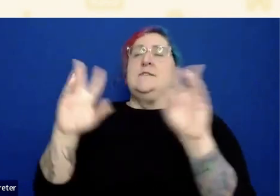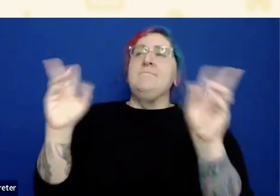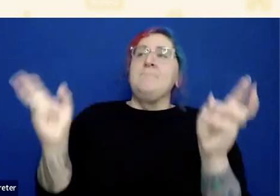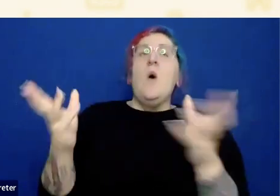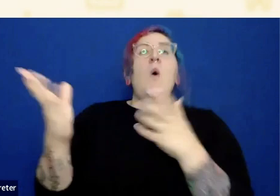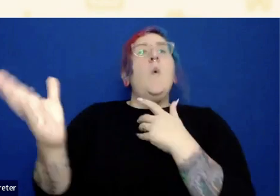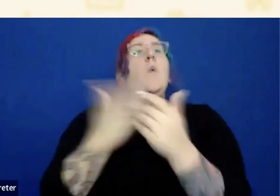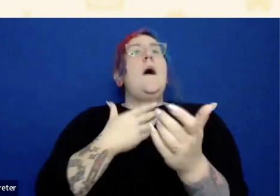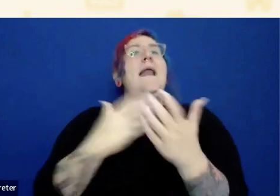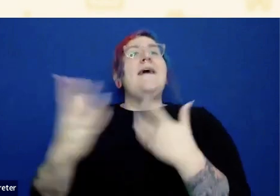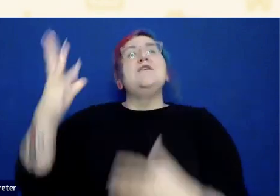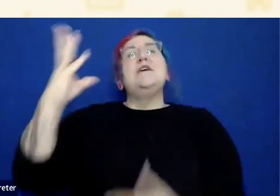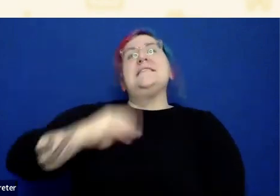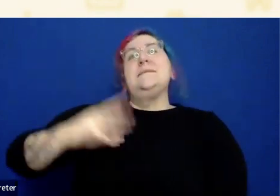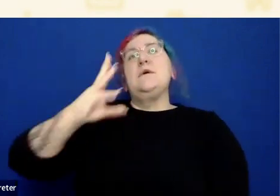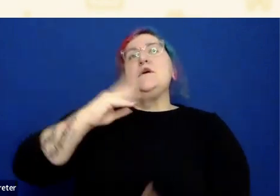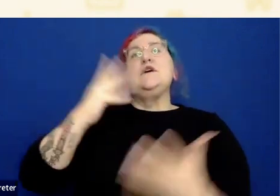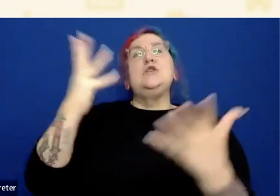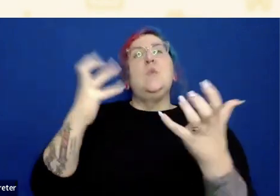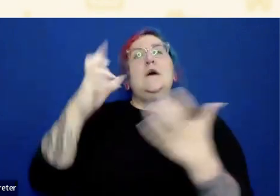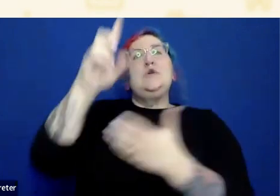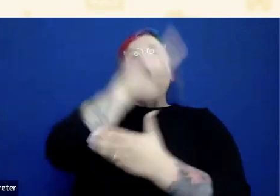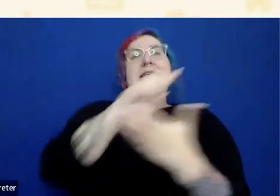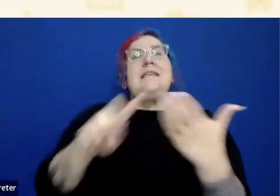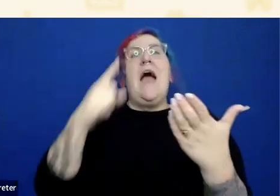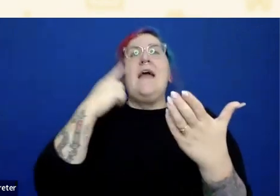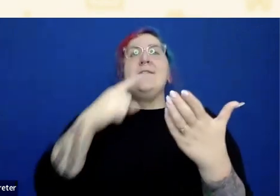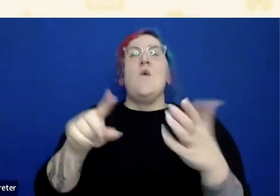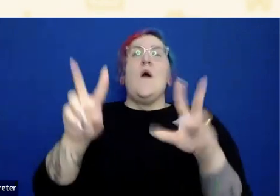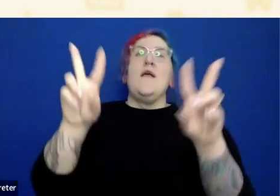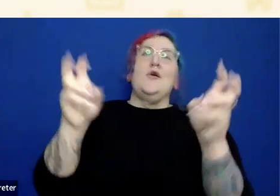for the everyday user, so someone who doesn't have a disability